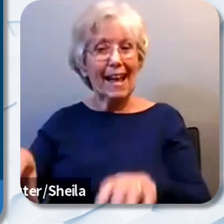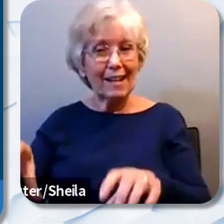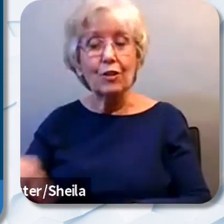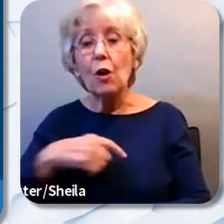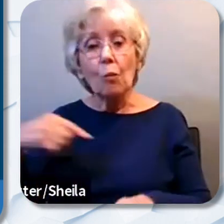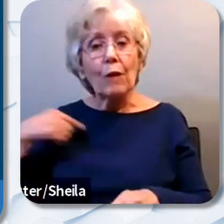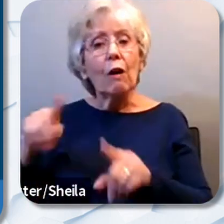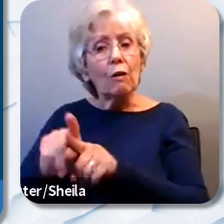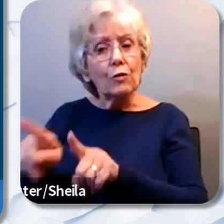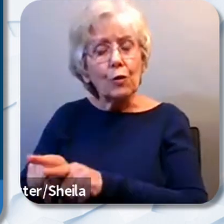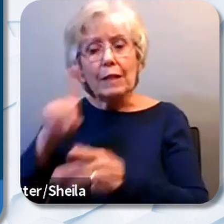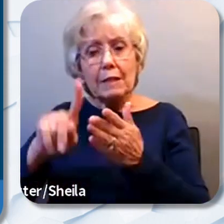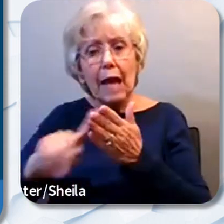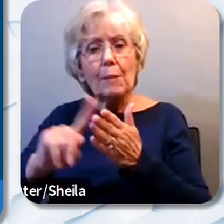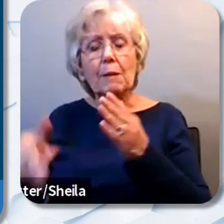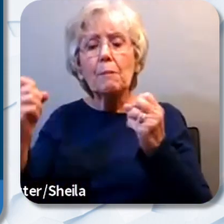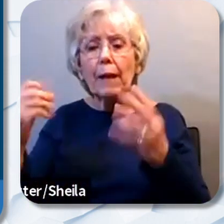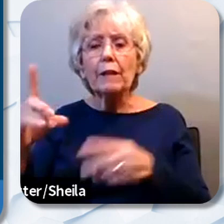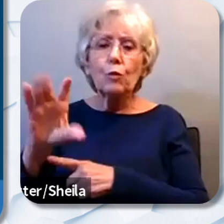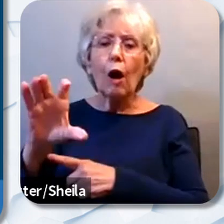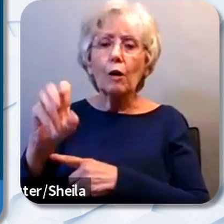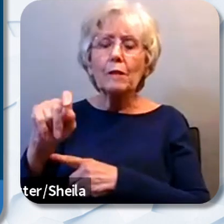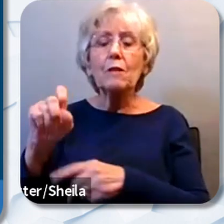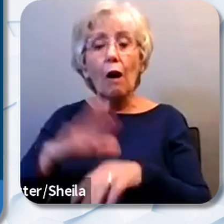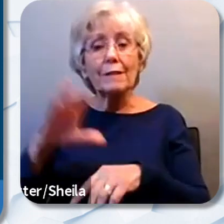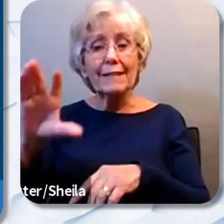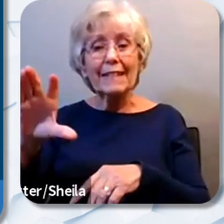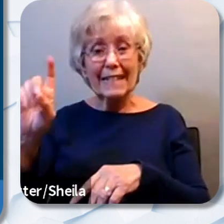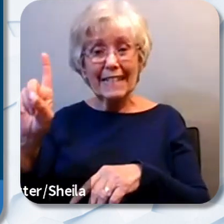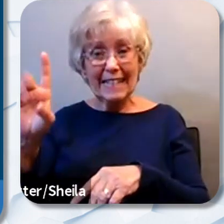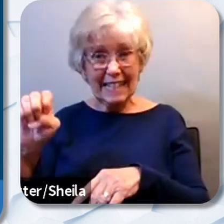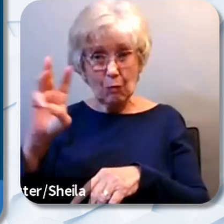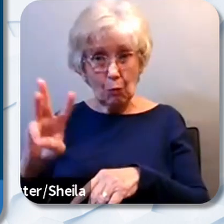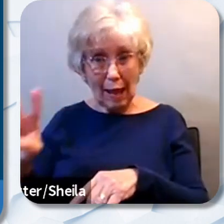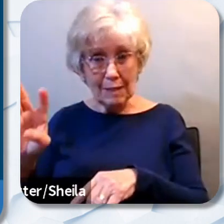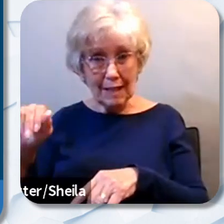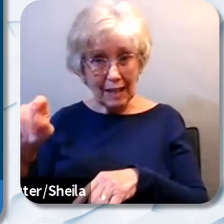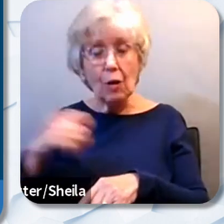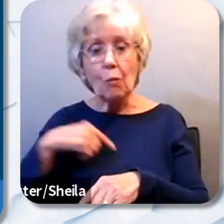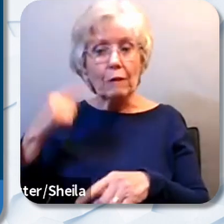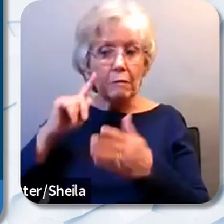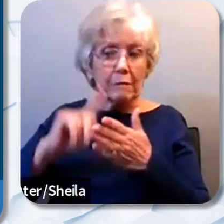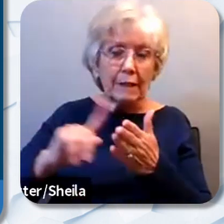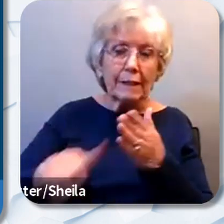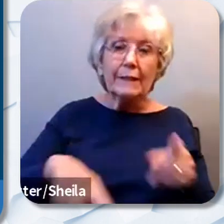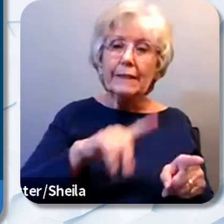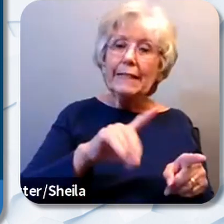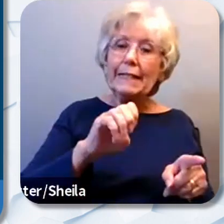examine many documents on. The CDC website, we examine different Dr dp overlays of crosswalks